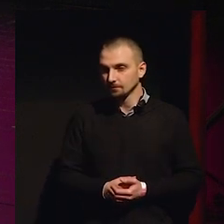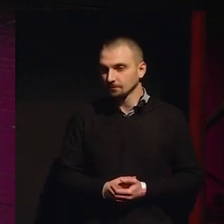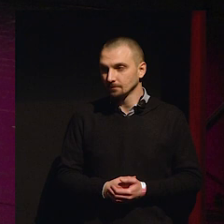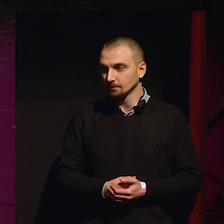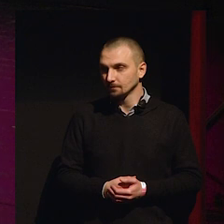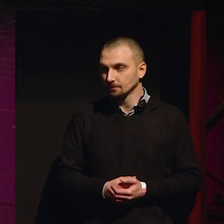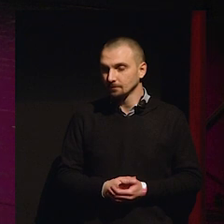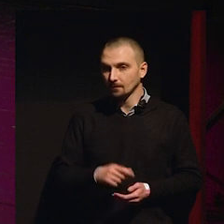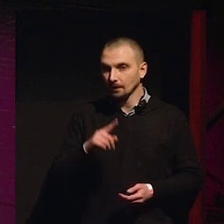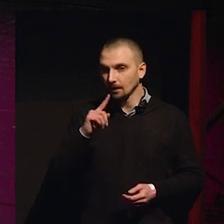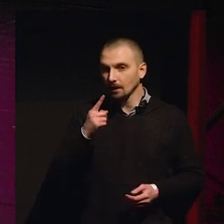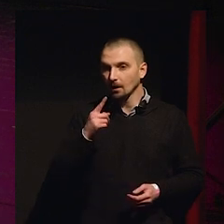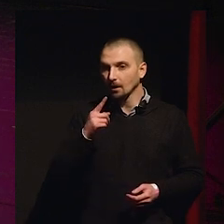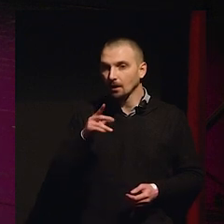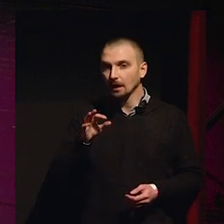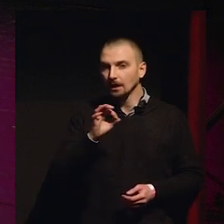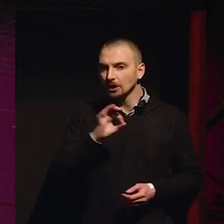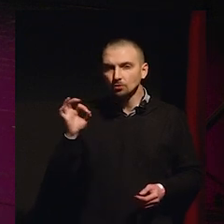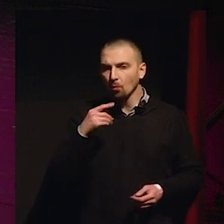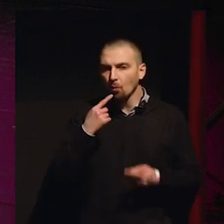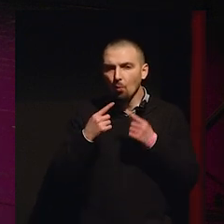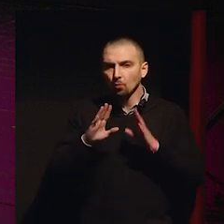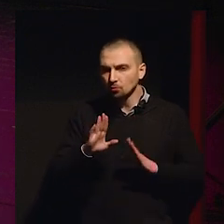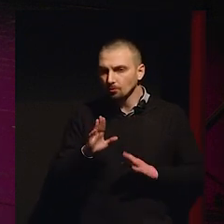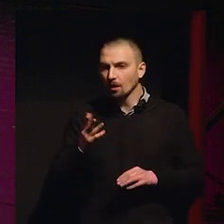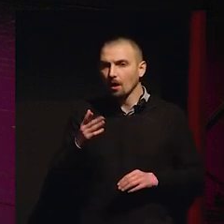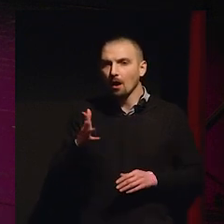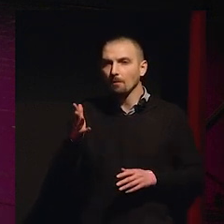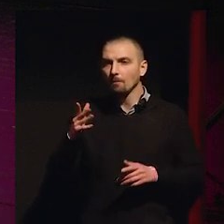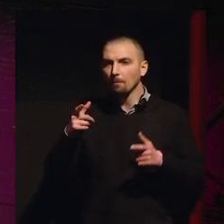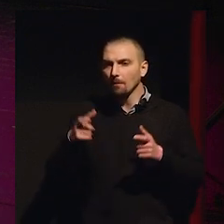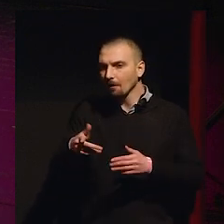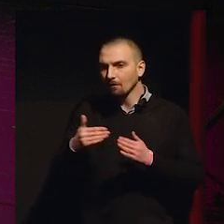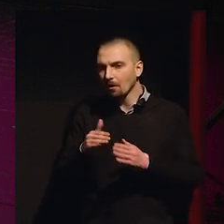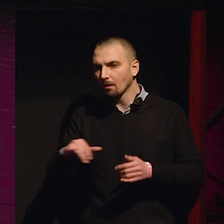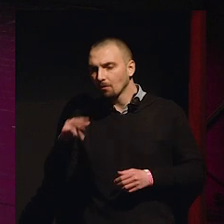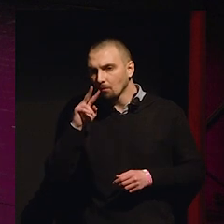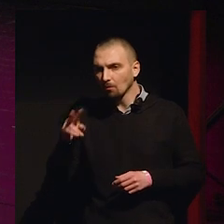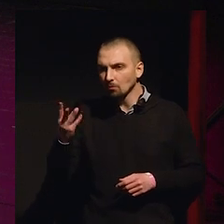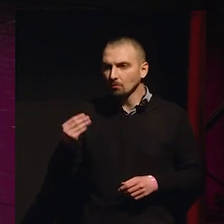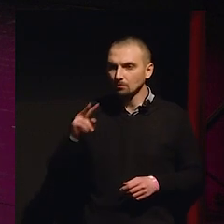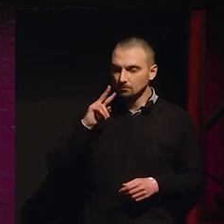When we went to the neighborhoods, we realized a crucial problem that is not talked about.